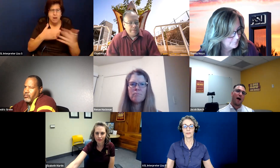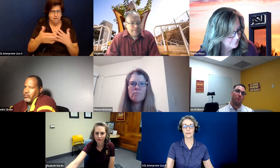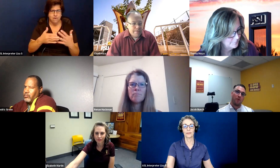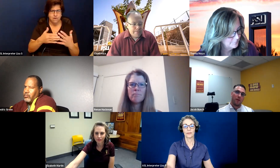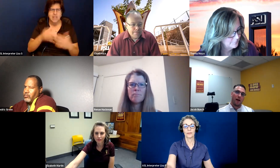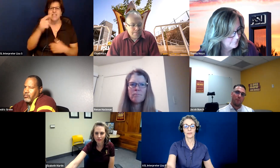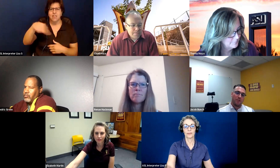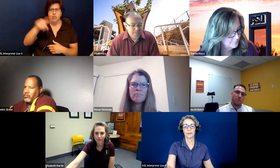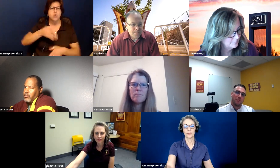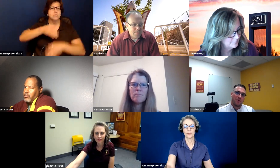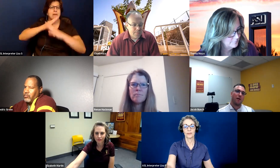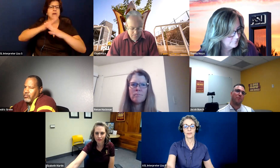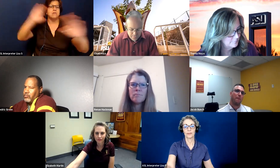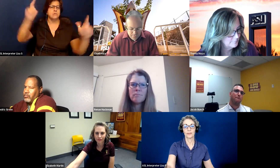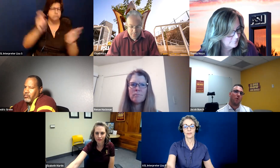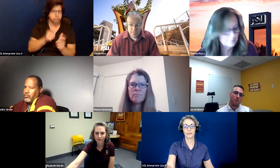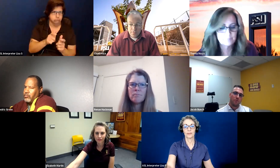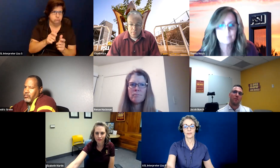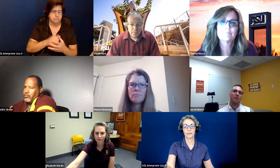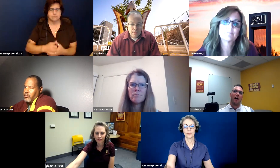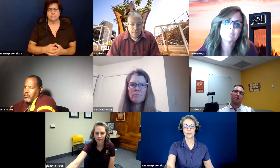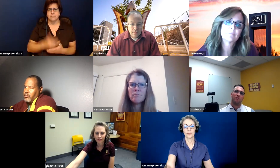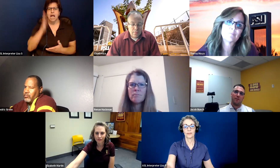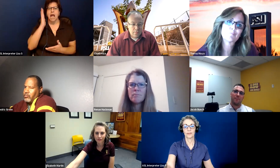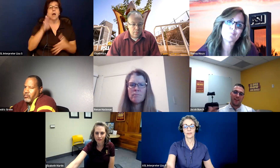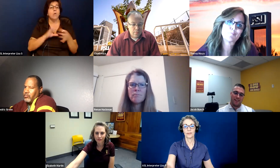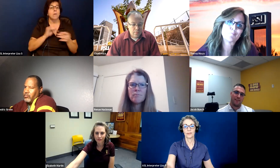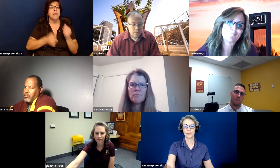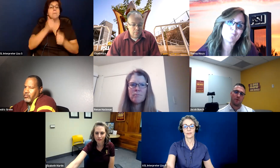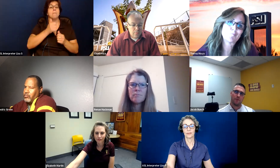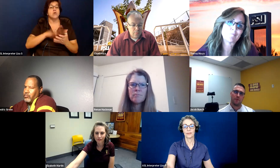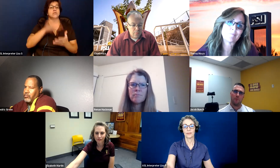I will mention that most of our students, 97%, almost 98%,